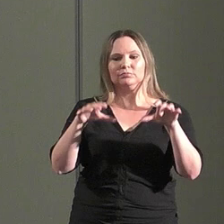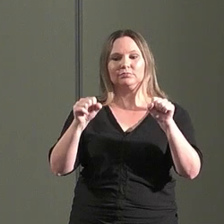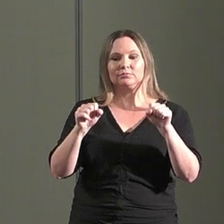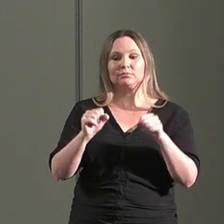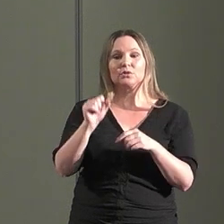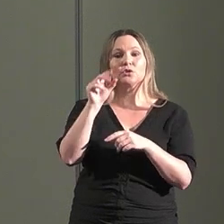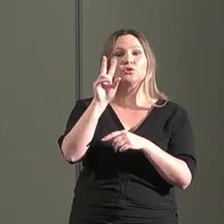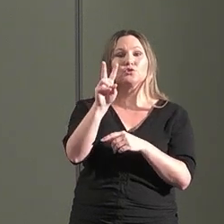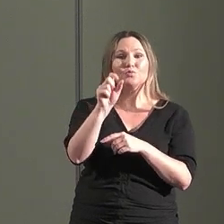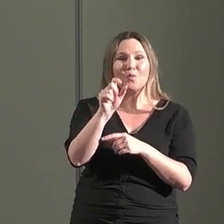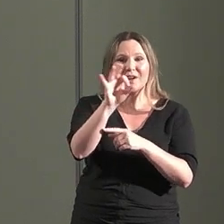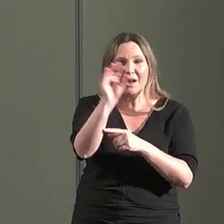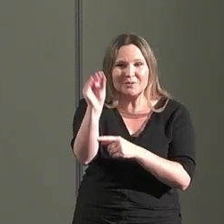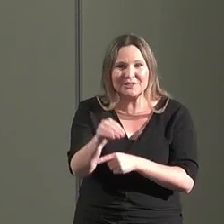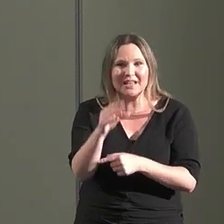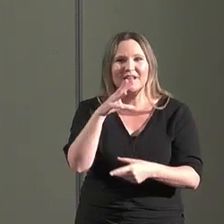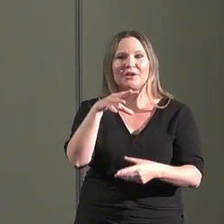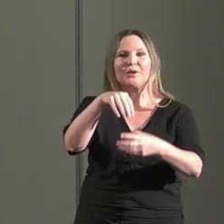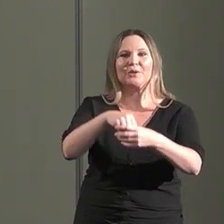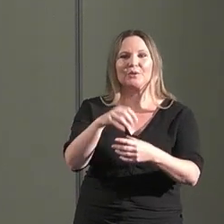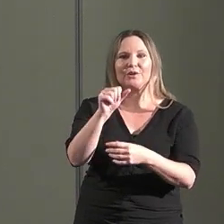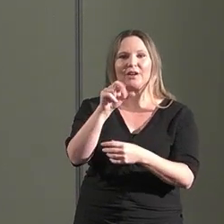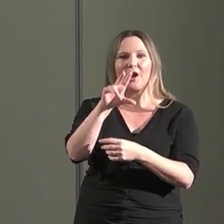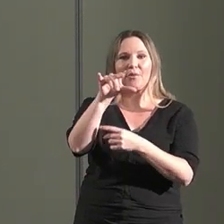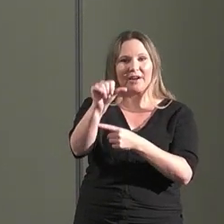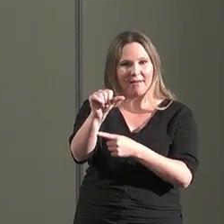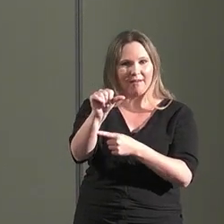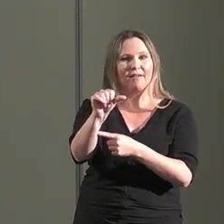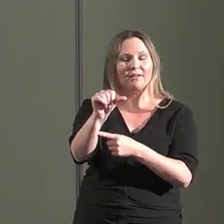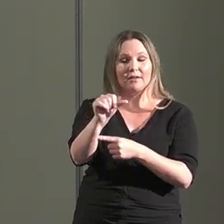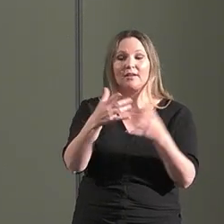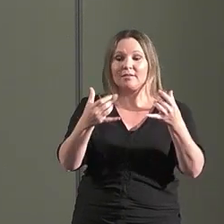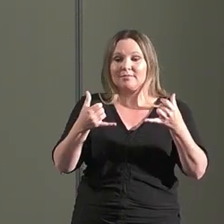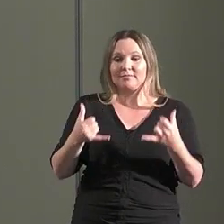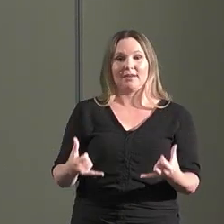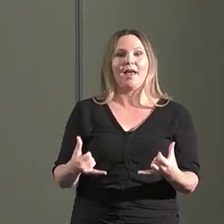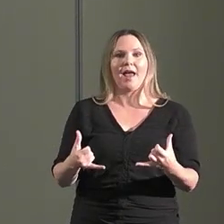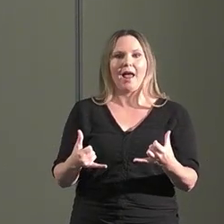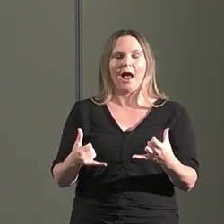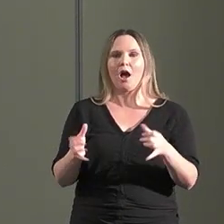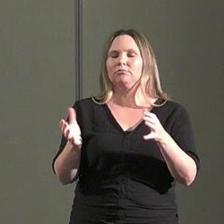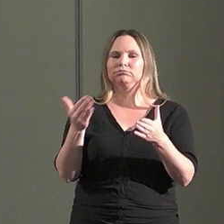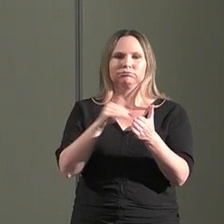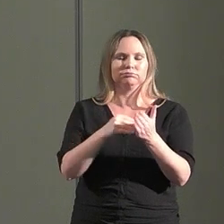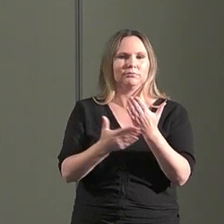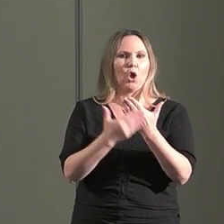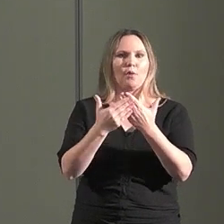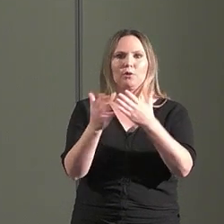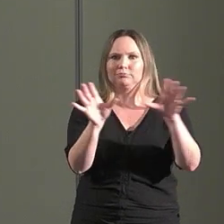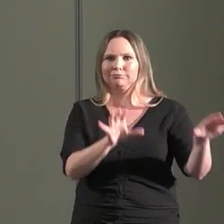had ARIA mark regions. That is almost universal.